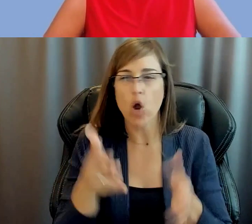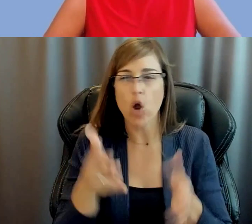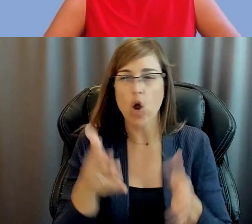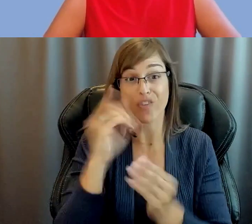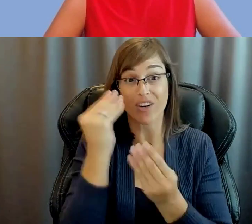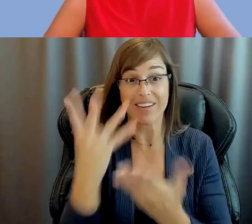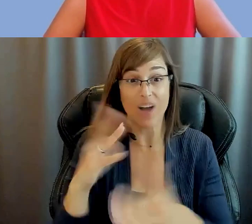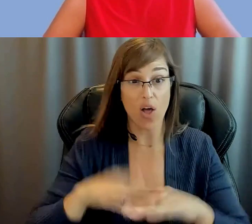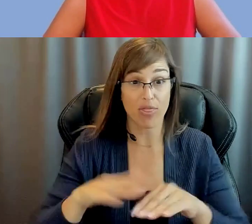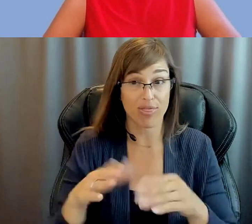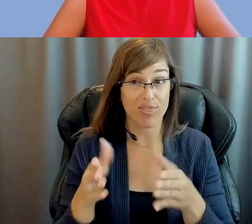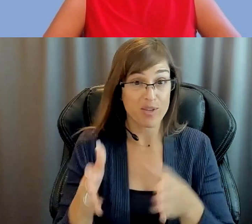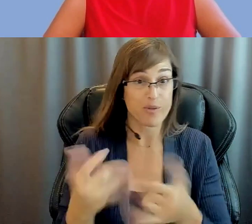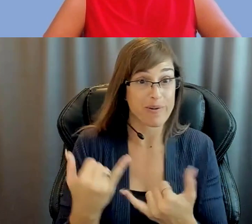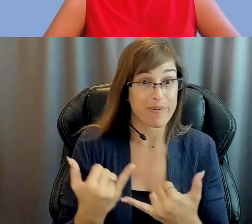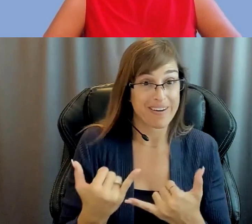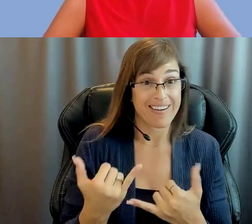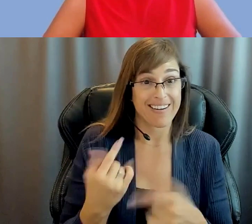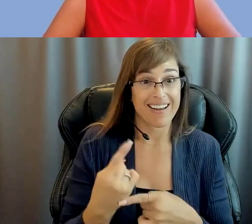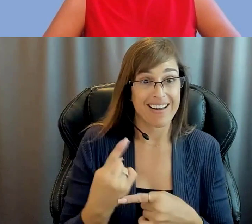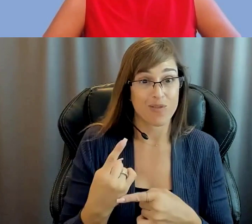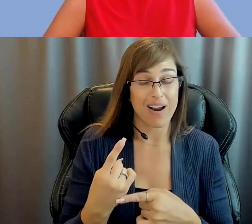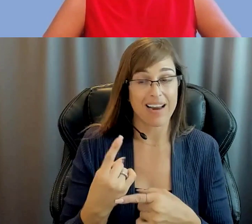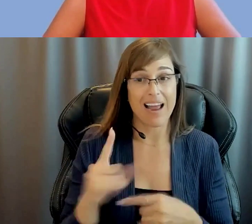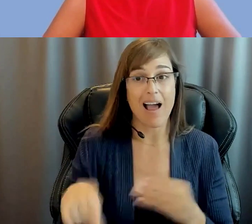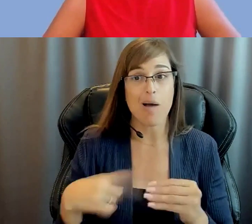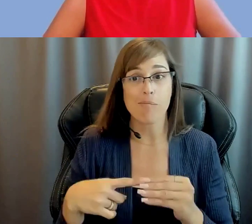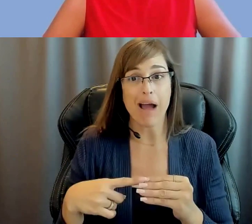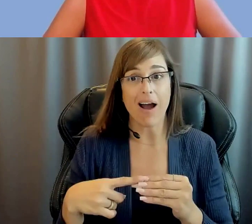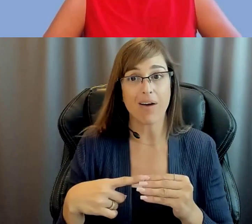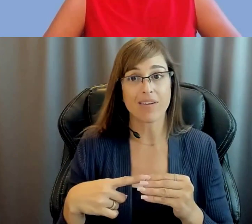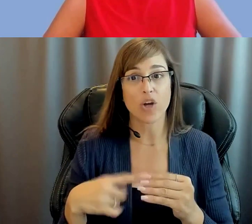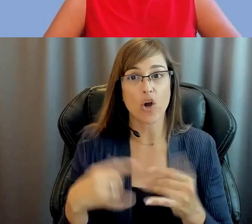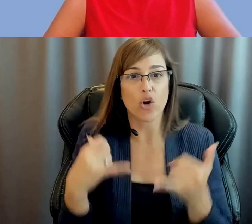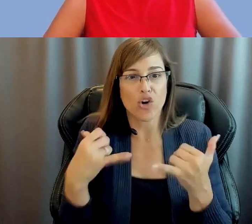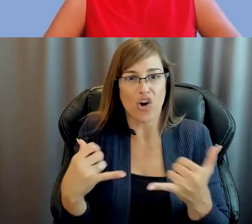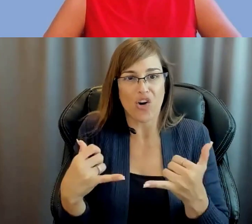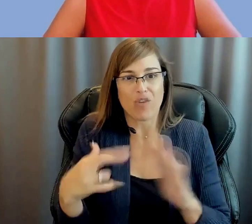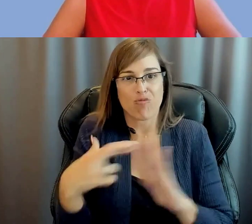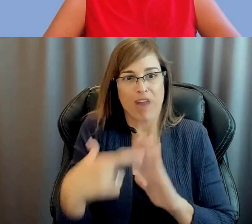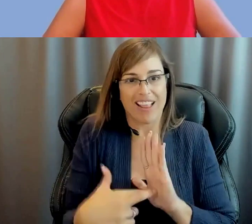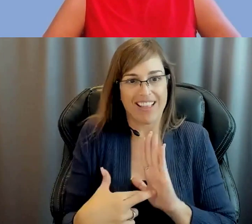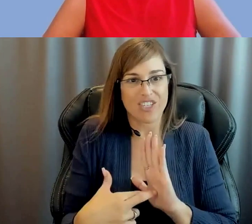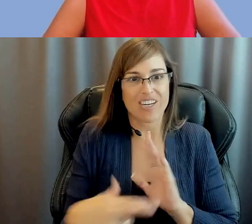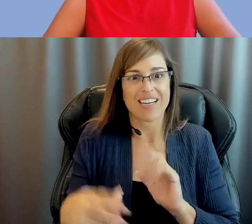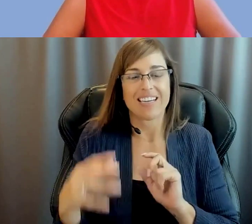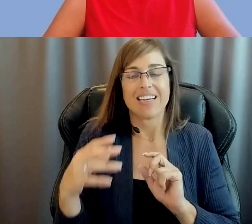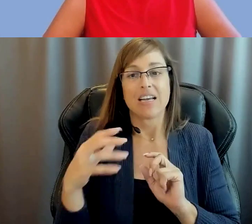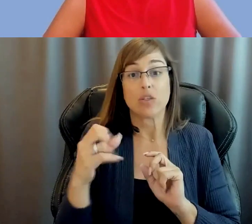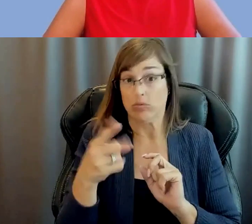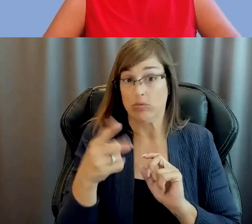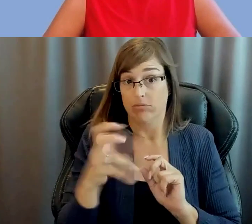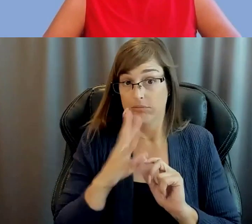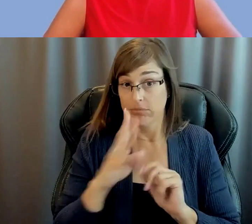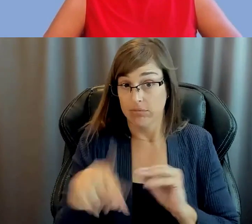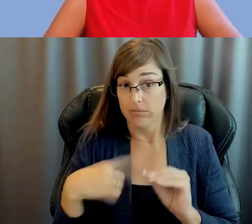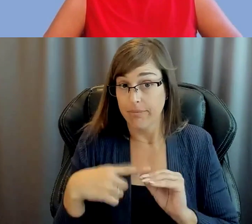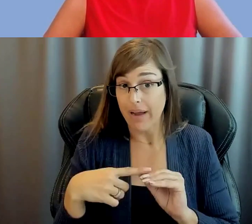on the street, right, about the current regulation. So do you want to speak to what they're considering?